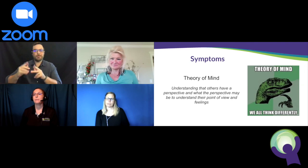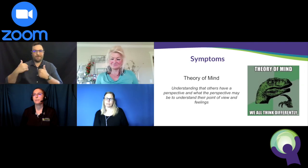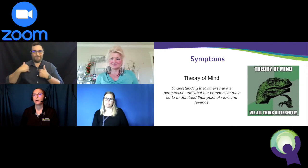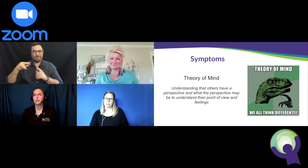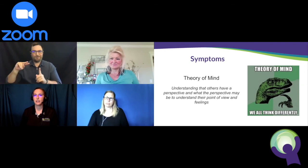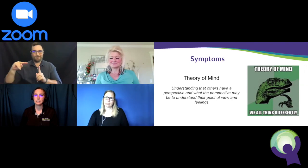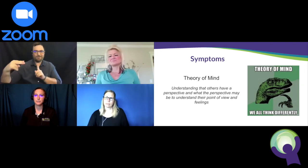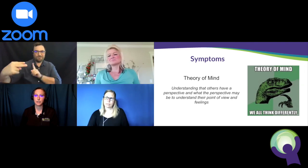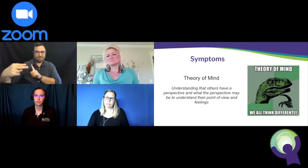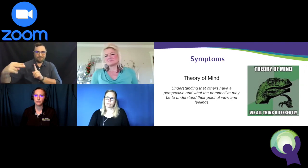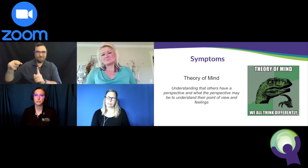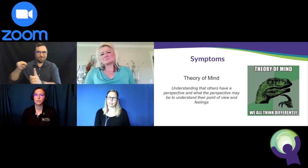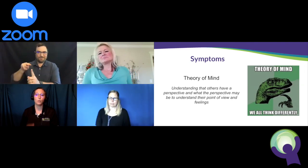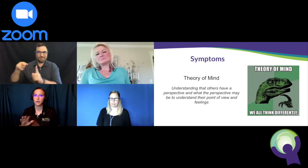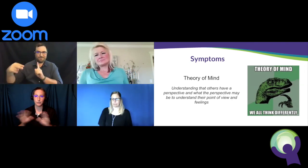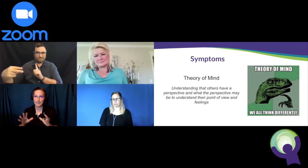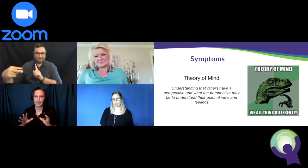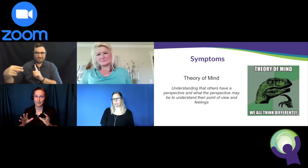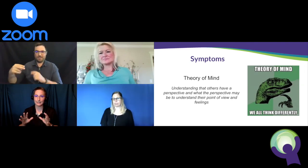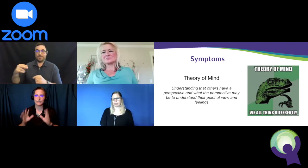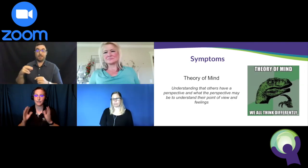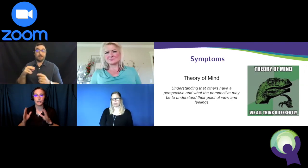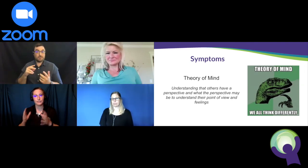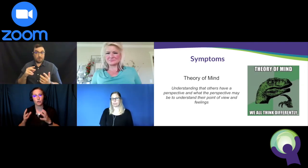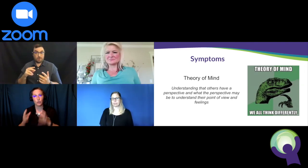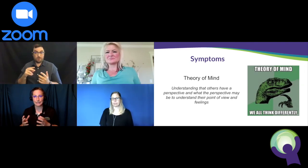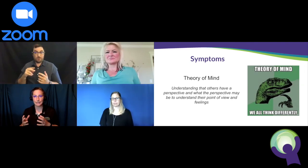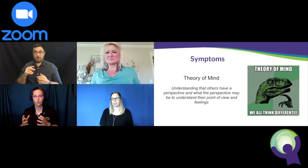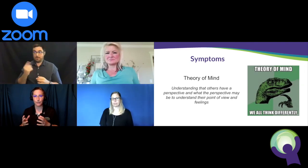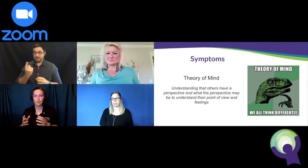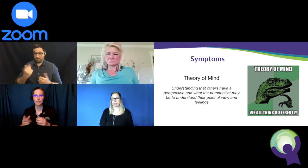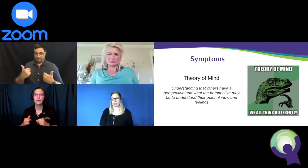people on the autism spectrum don't understand this. It's a very difficult concept for them